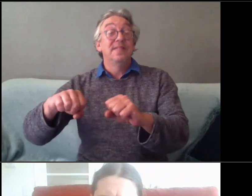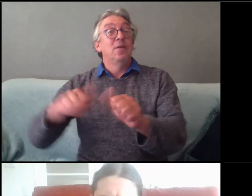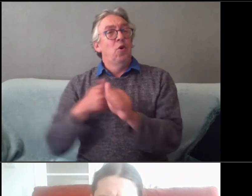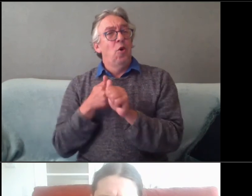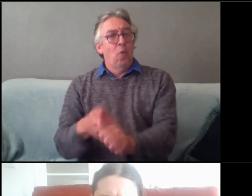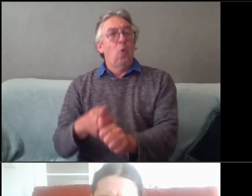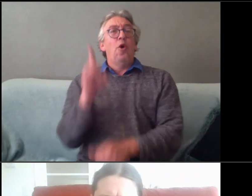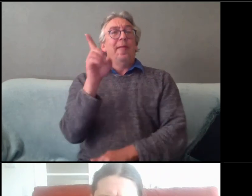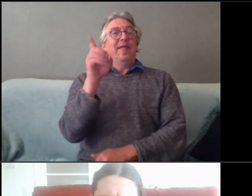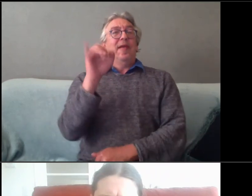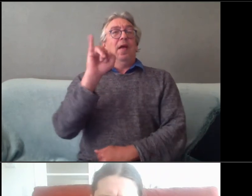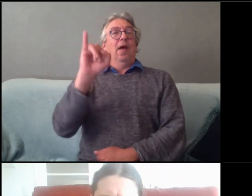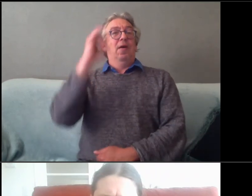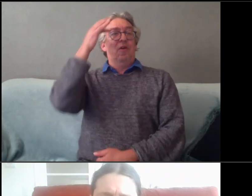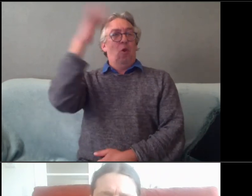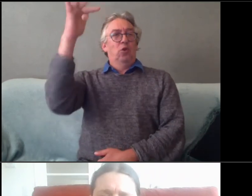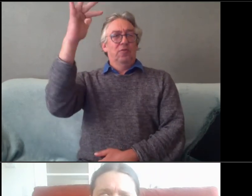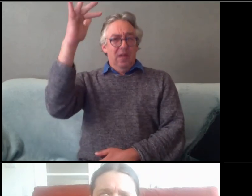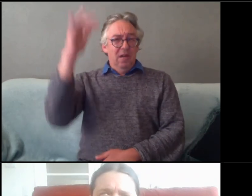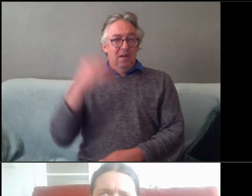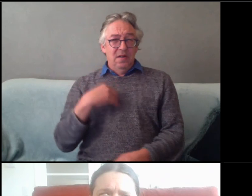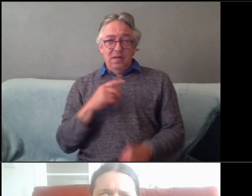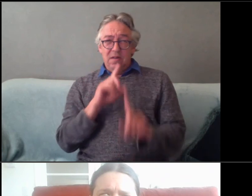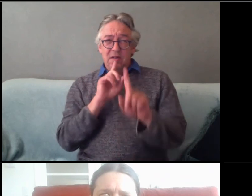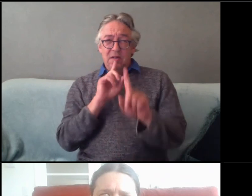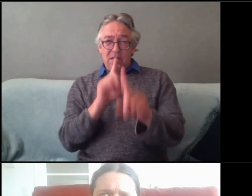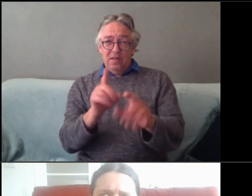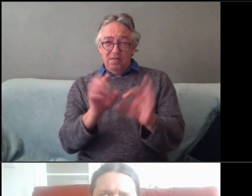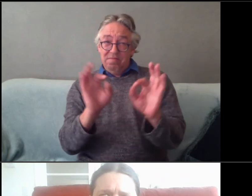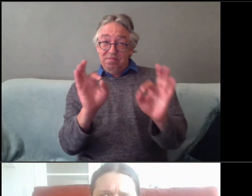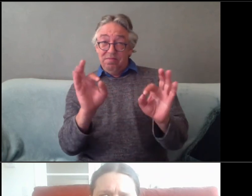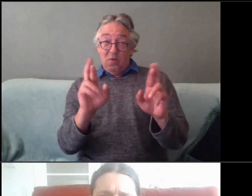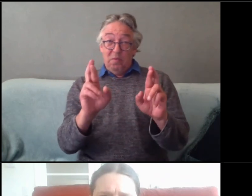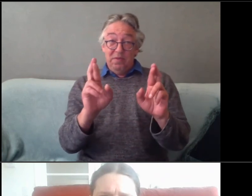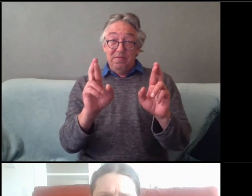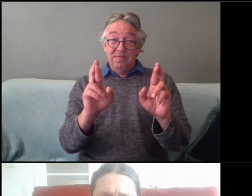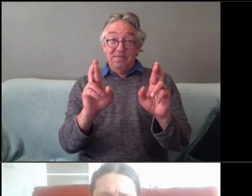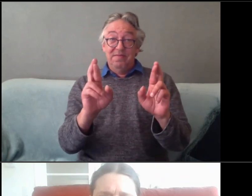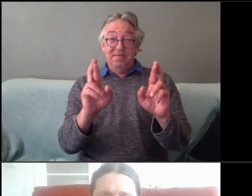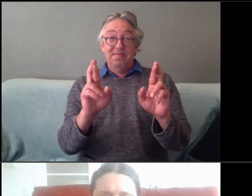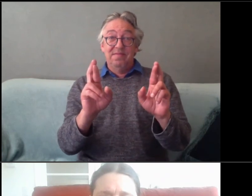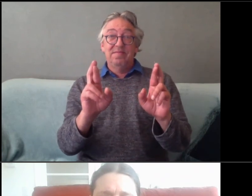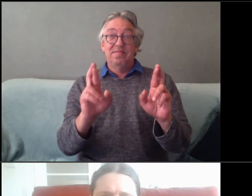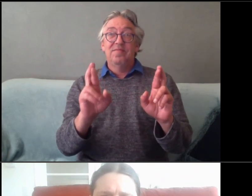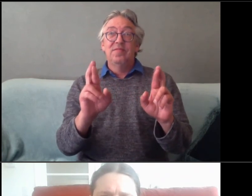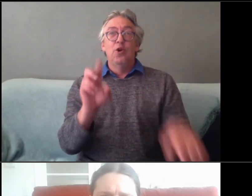That was bit overview of what we meant by deinstitutionalization training.